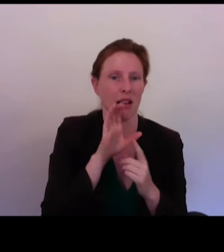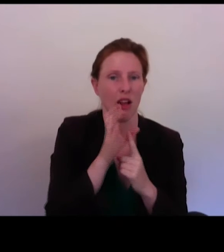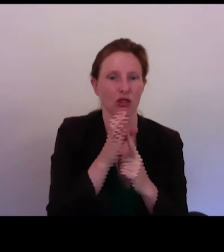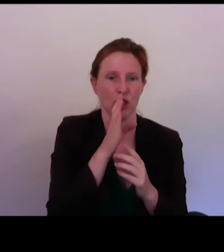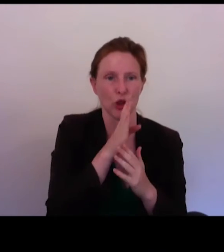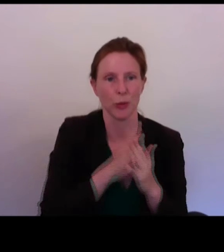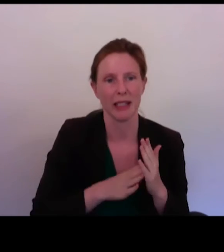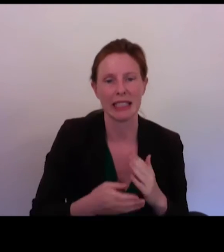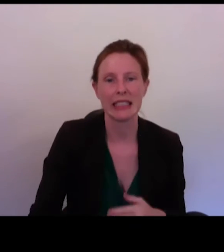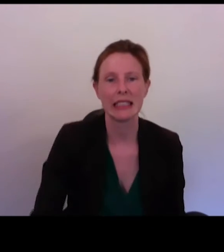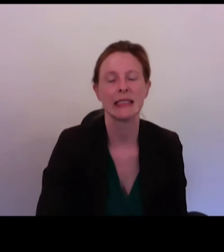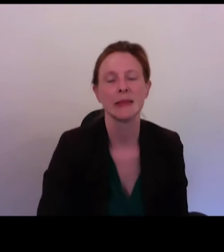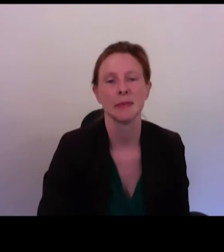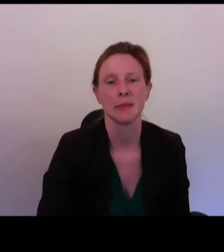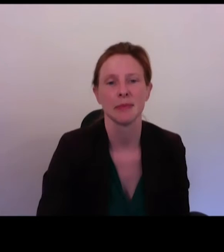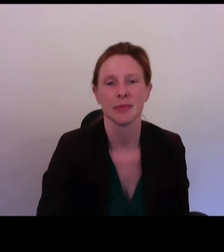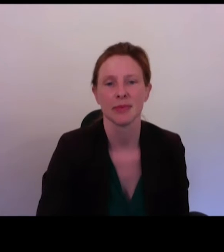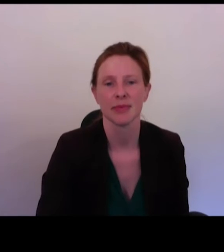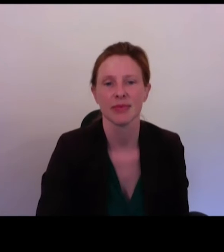so that we can address the cultural humility?